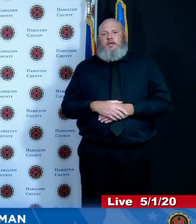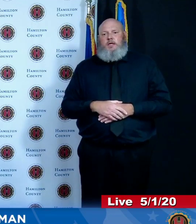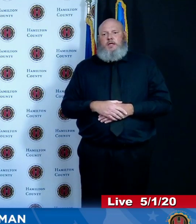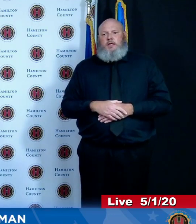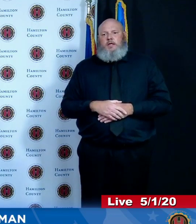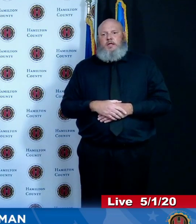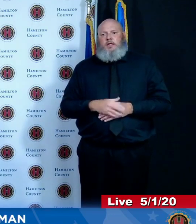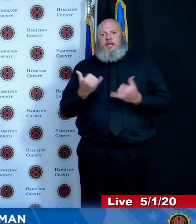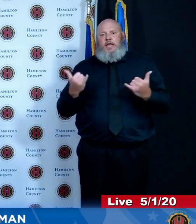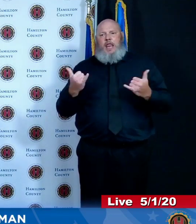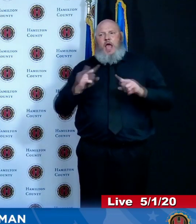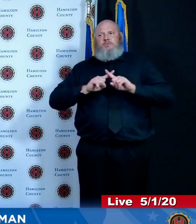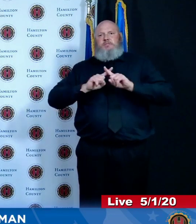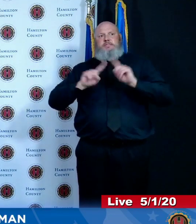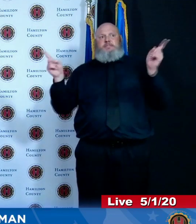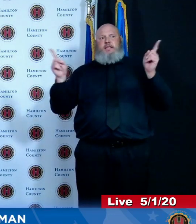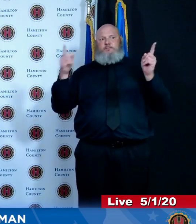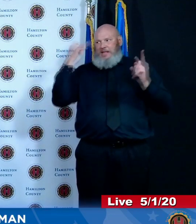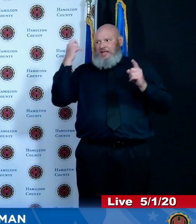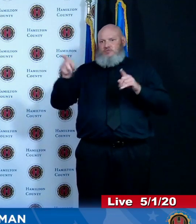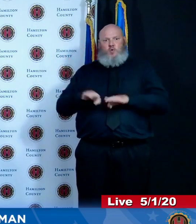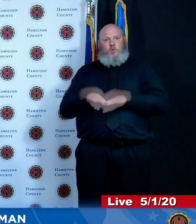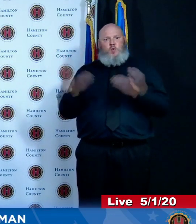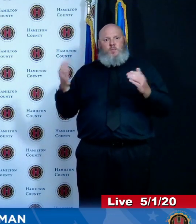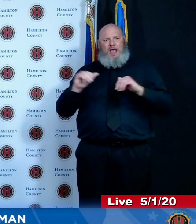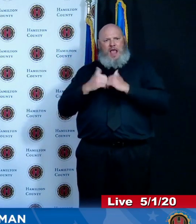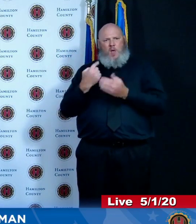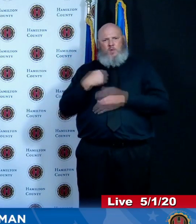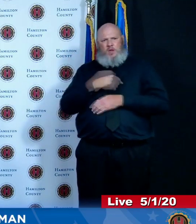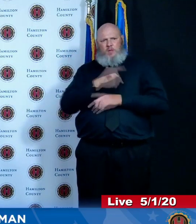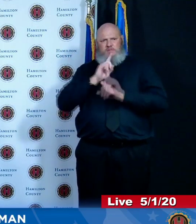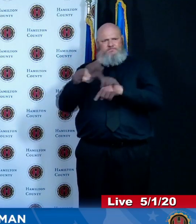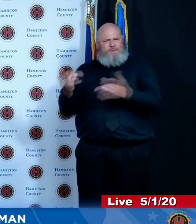prepared we've got a database set up so we can better track which complaints are